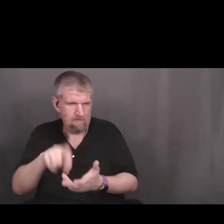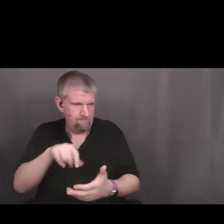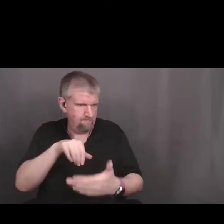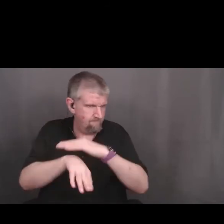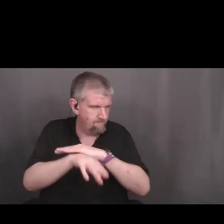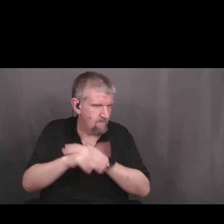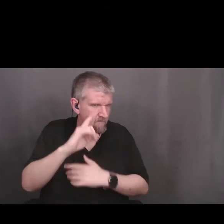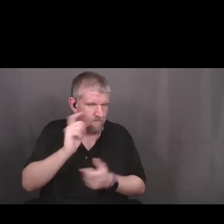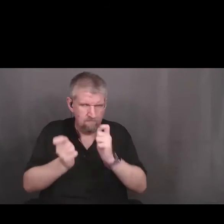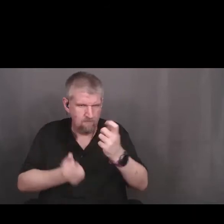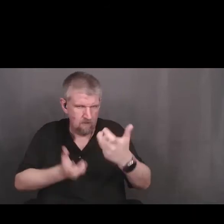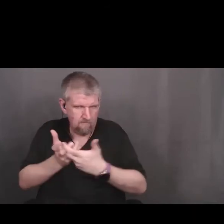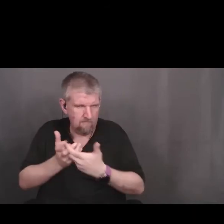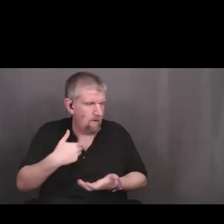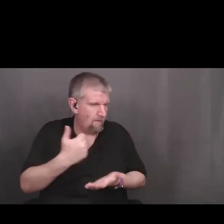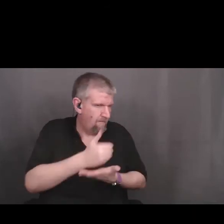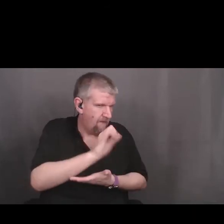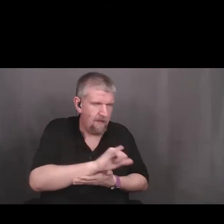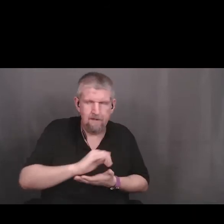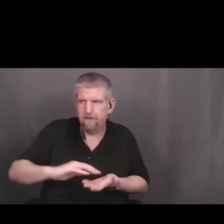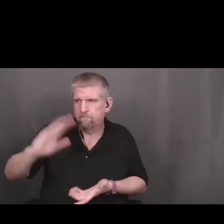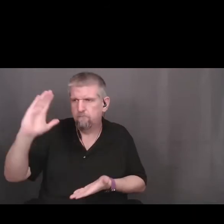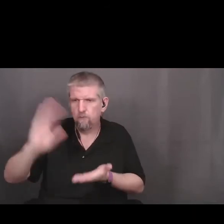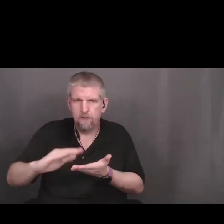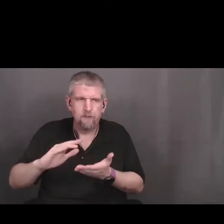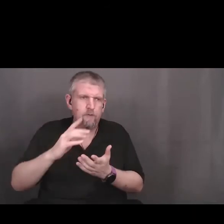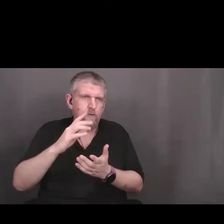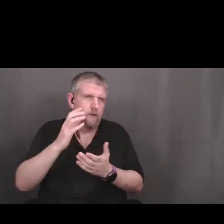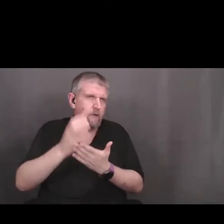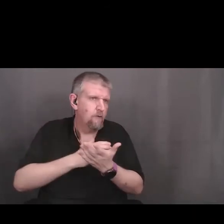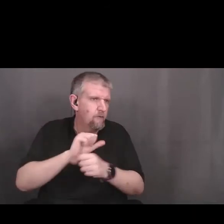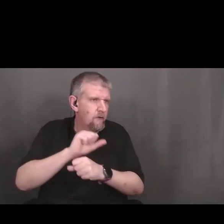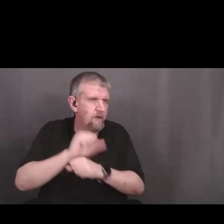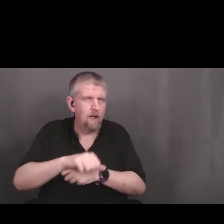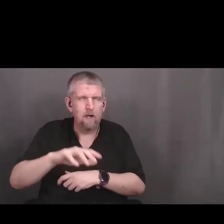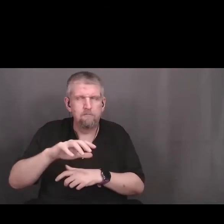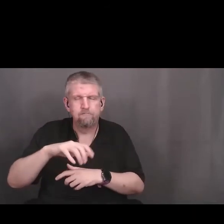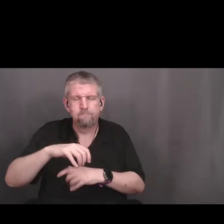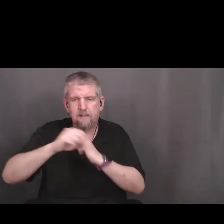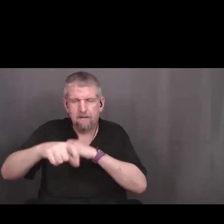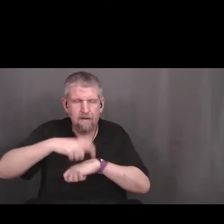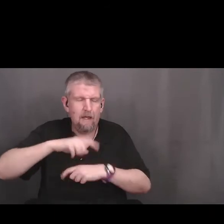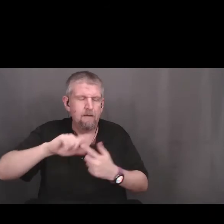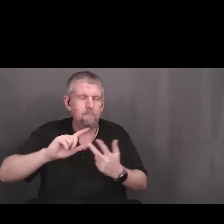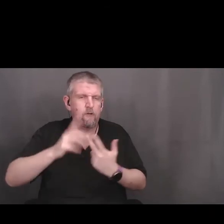with reasonable accommodations, reduced course load, single room dorms, extended times on tests and so on and so forth.